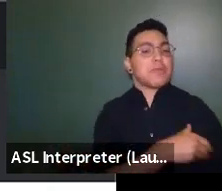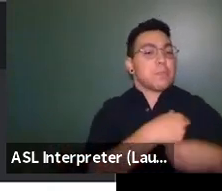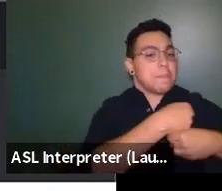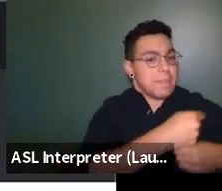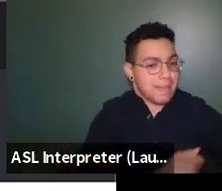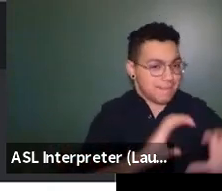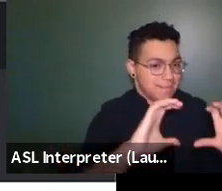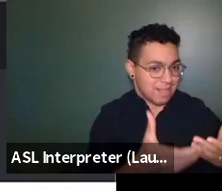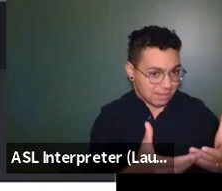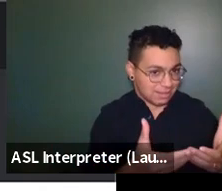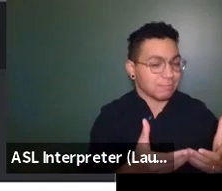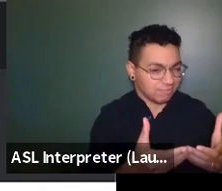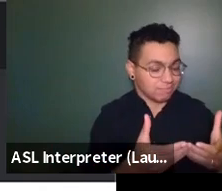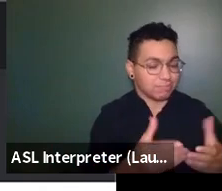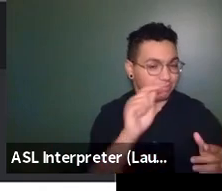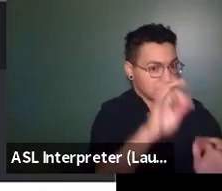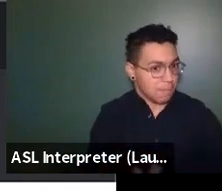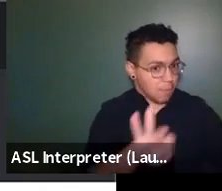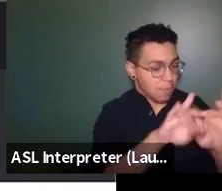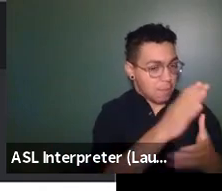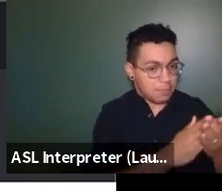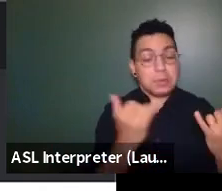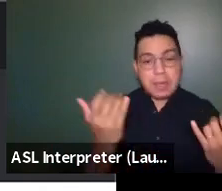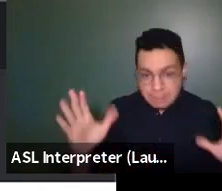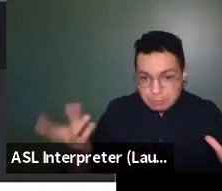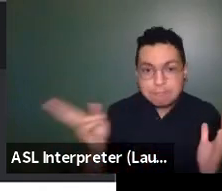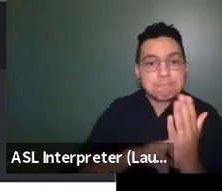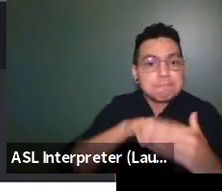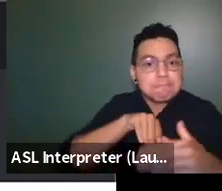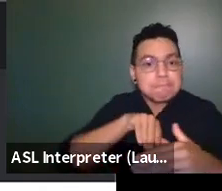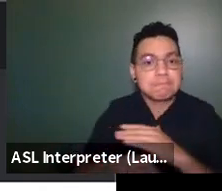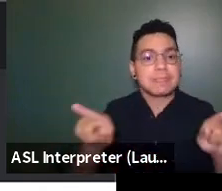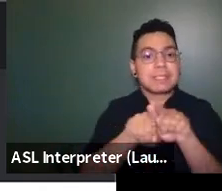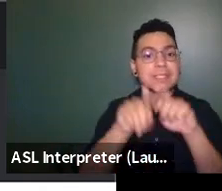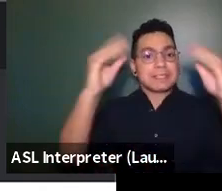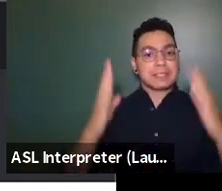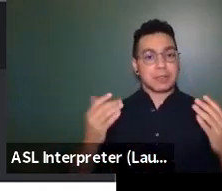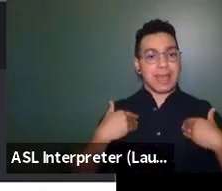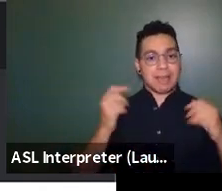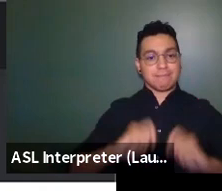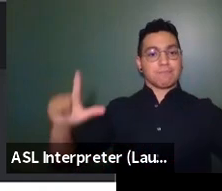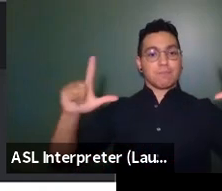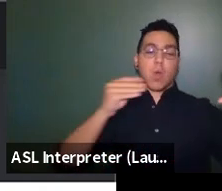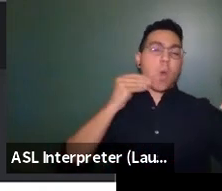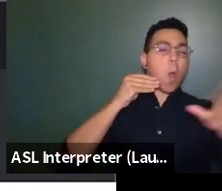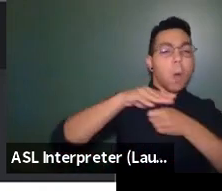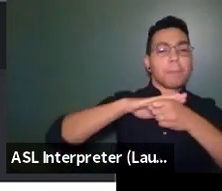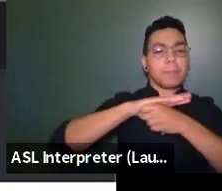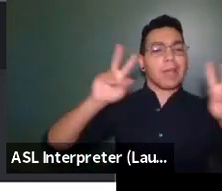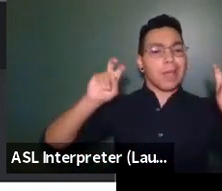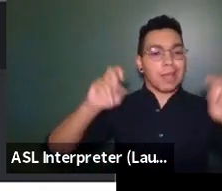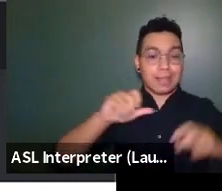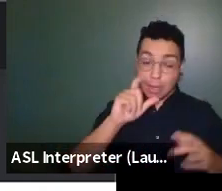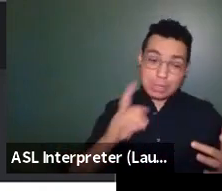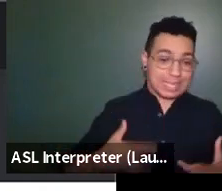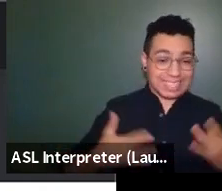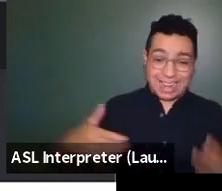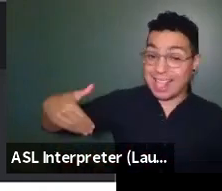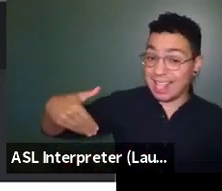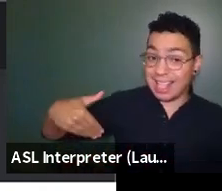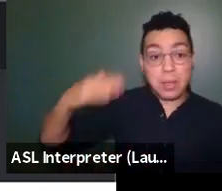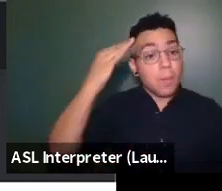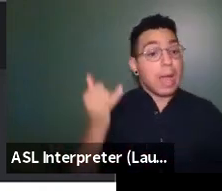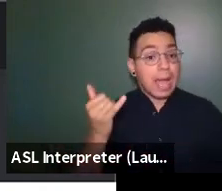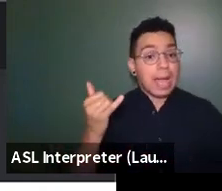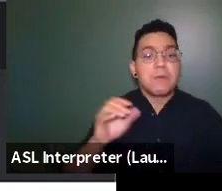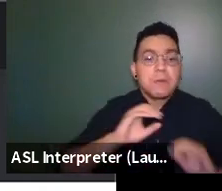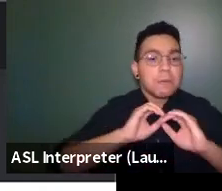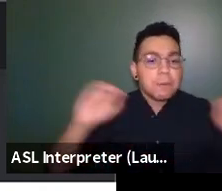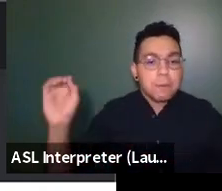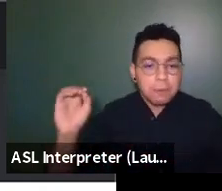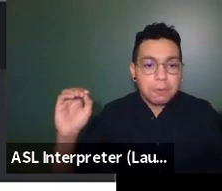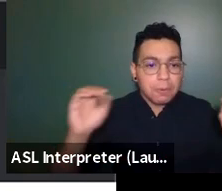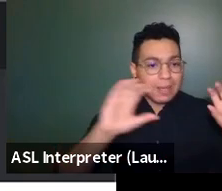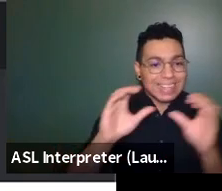ESD 112 - Katherine Livick: And so now that I'm signed in, as a teacher, to my Google Classroom. I have this kind of home space and it's not very exciting yet because I don't have any classes started.